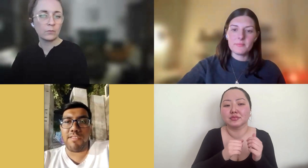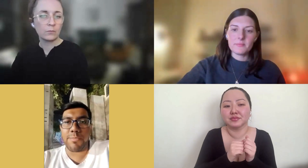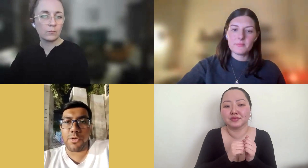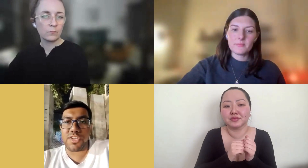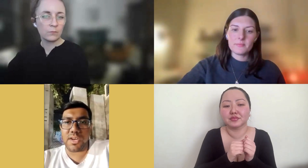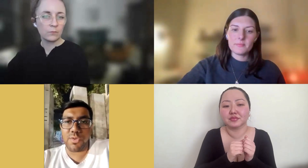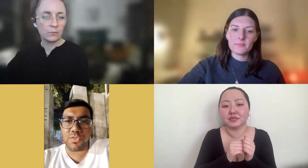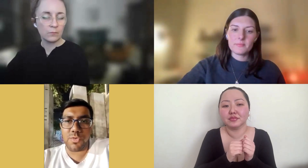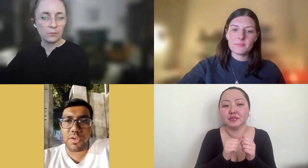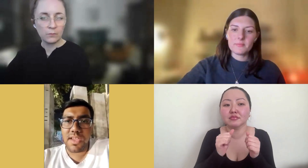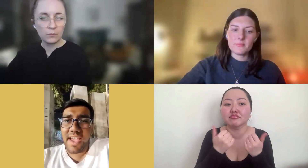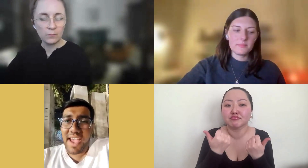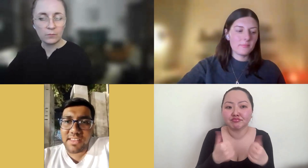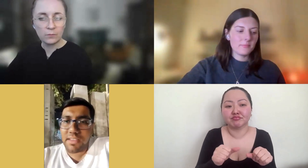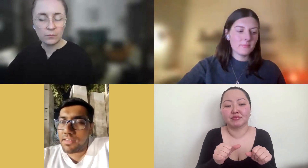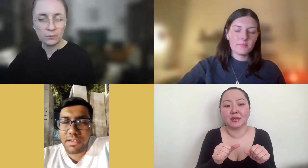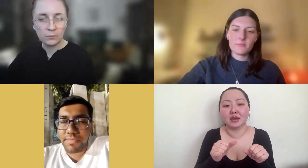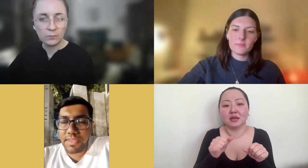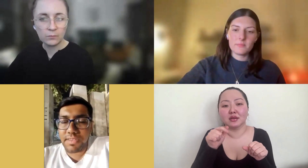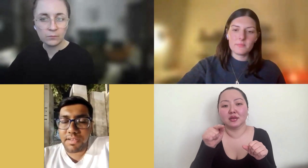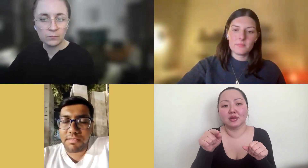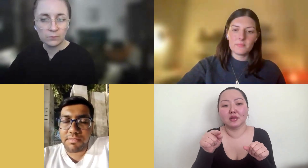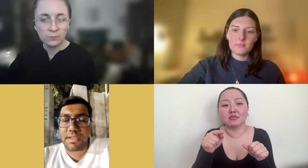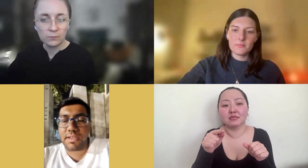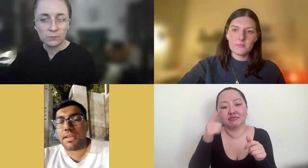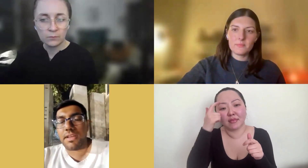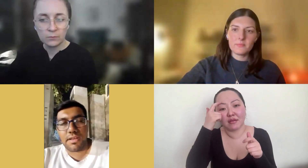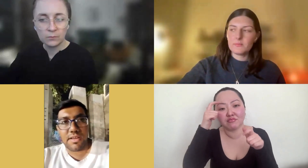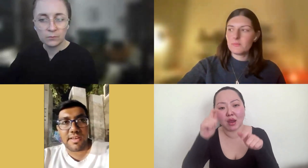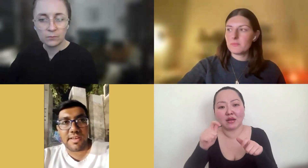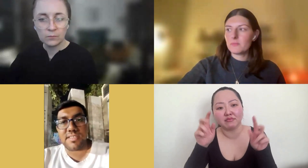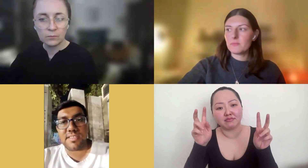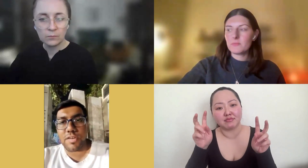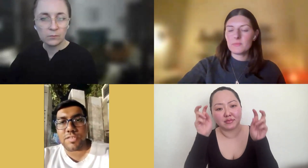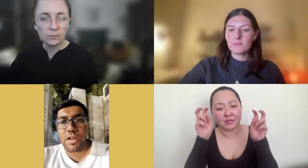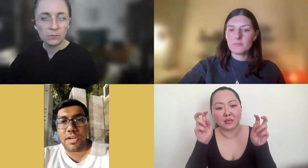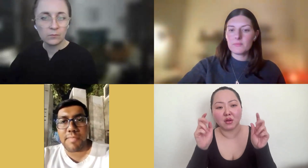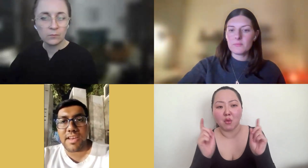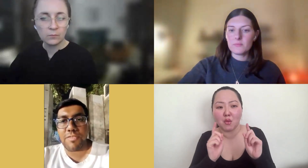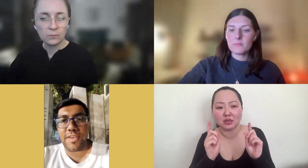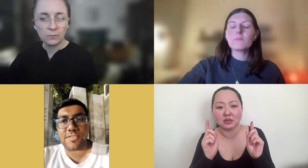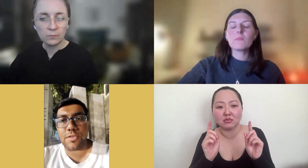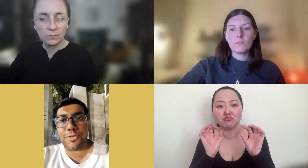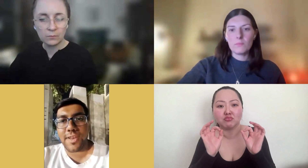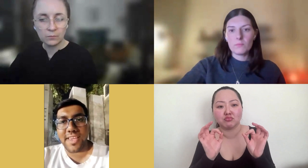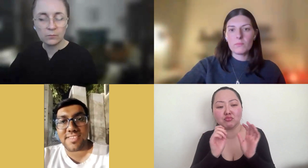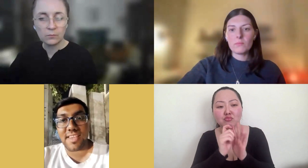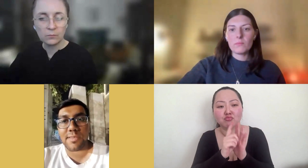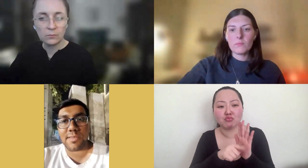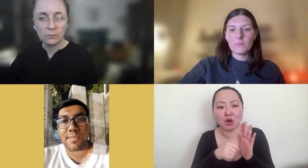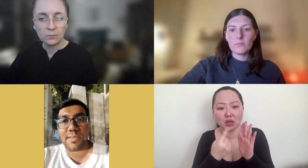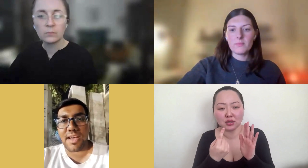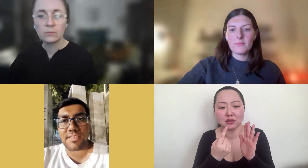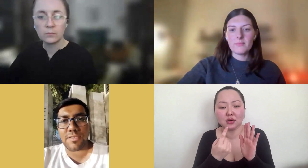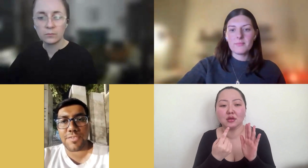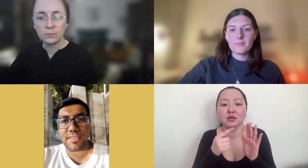would work on our project, which was - and the residency was called Manifesto for Accessible Arts